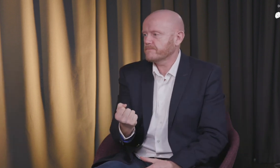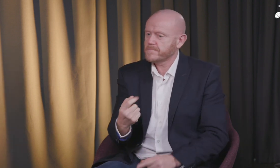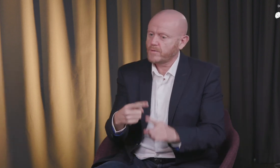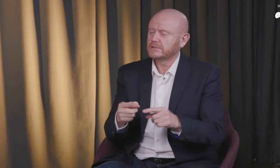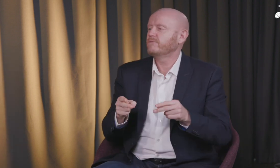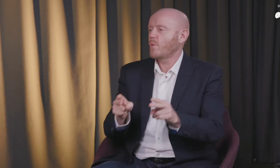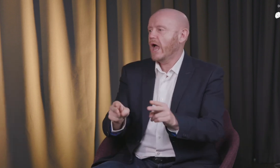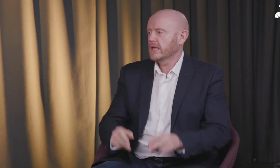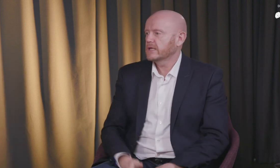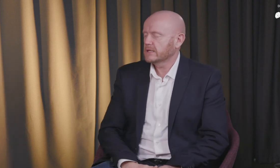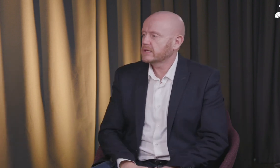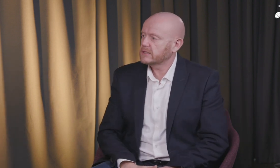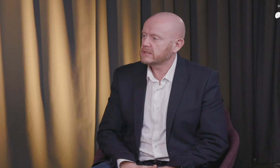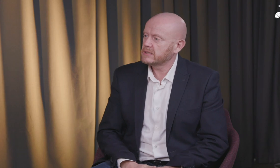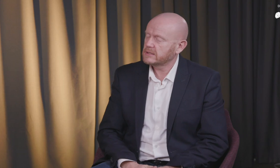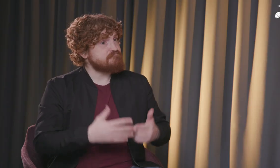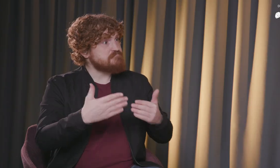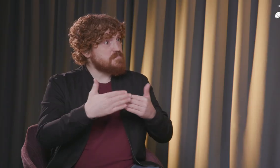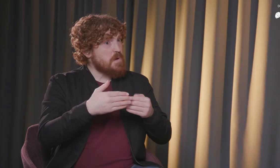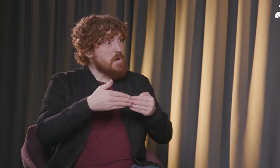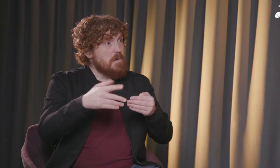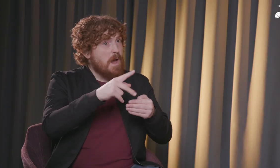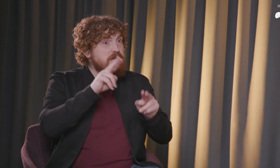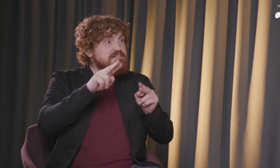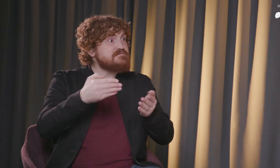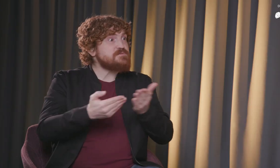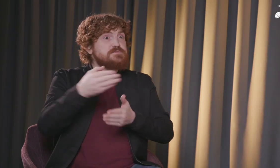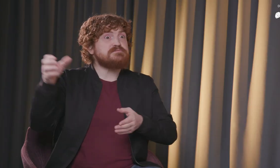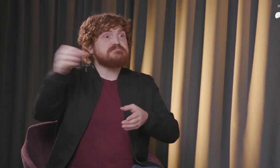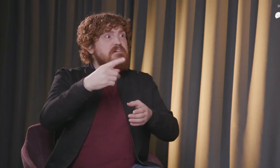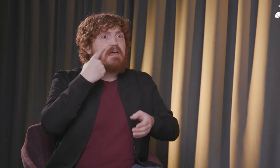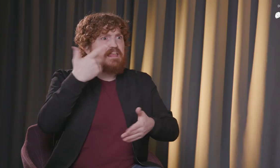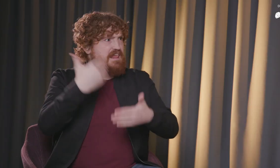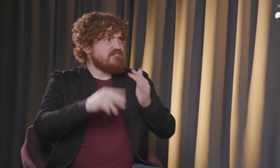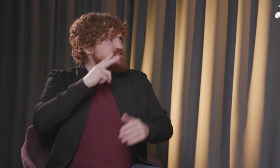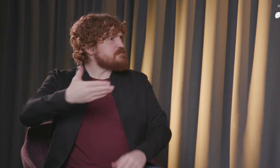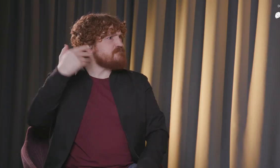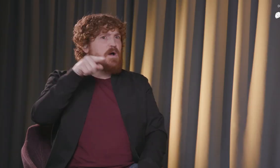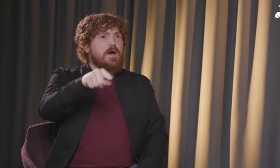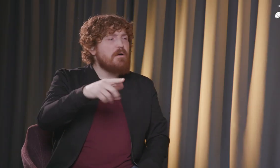and should pursue them in a positive way. Is there anything you hope to see in future that you haven’t seen before?